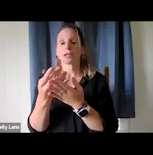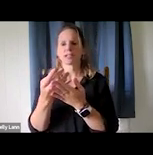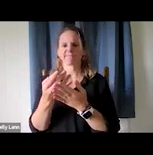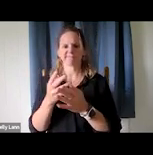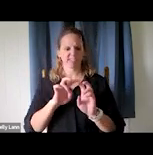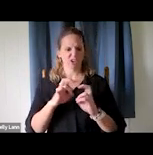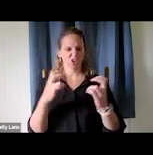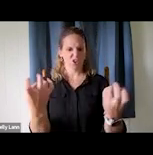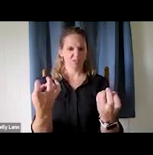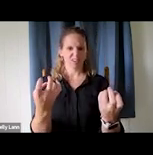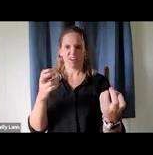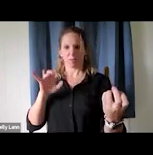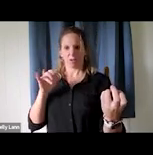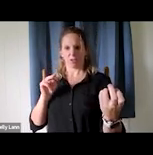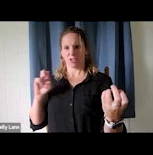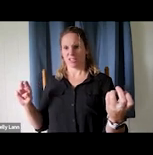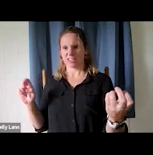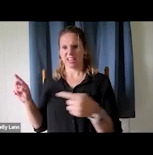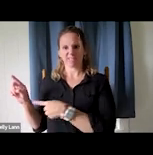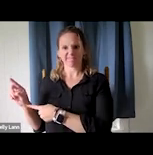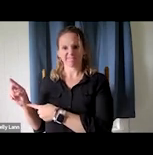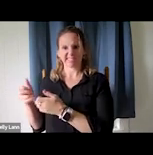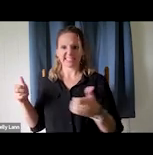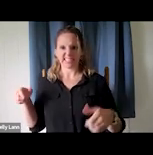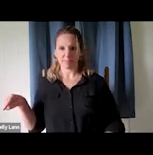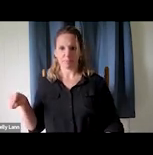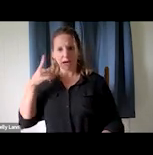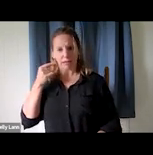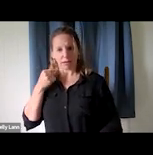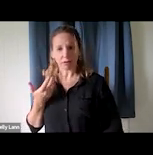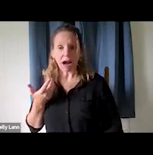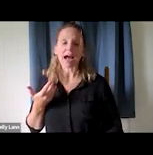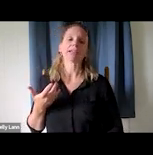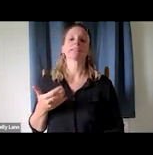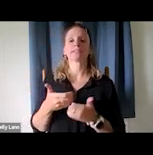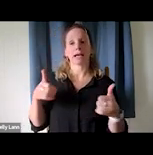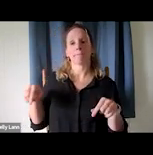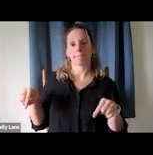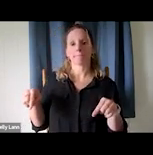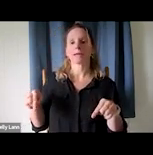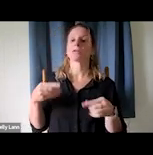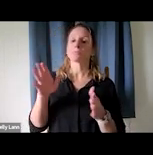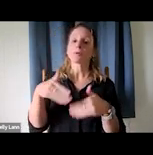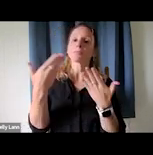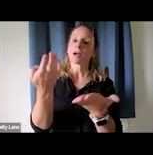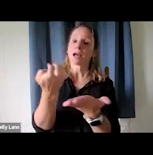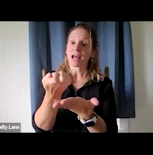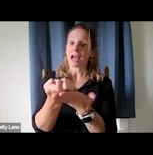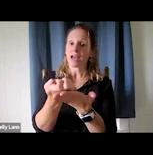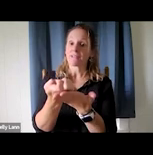and quietly cried. So again, I was addressing the materiality portion by providing evidence that when Julian